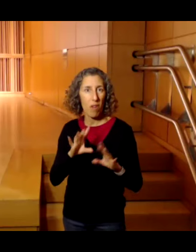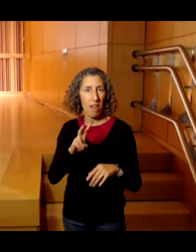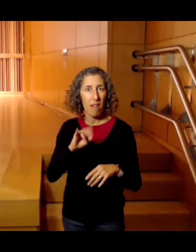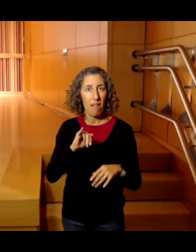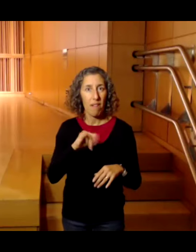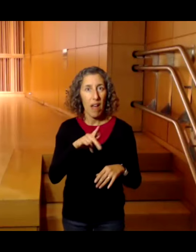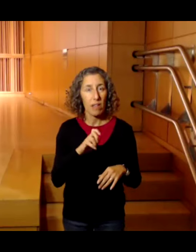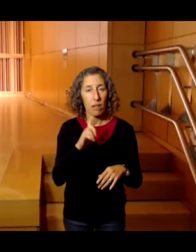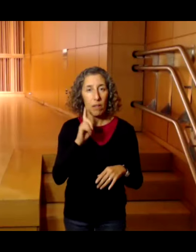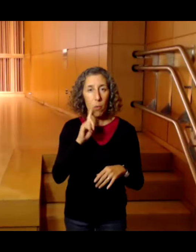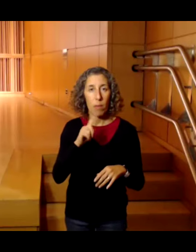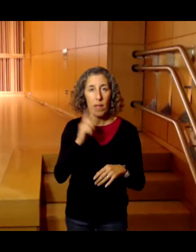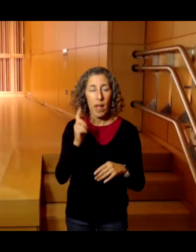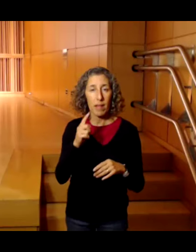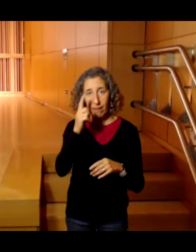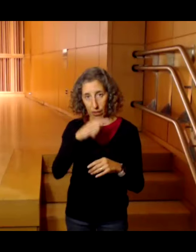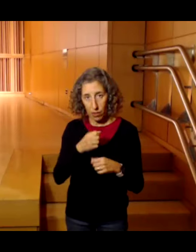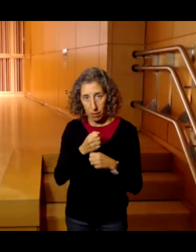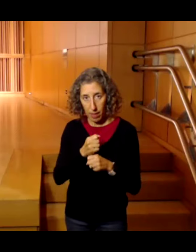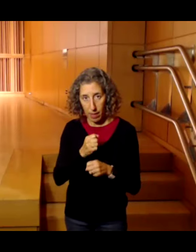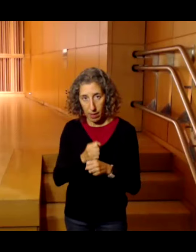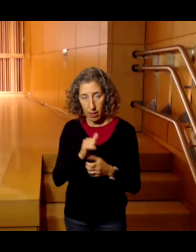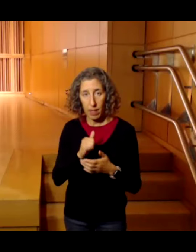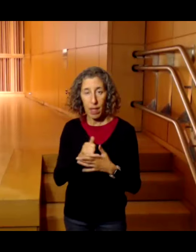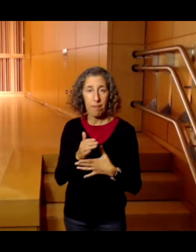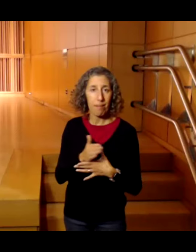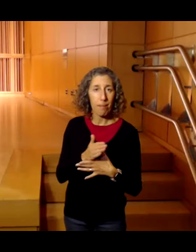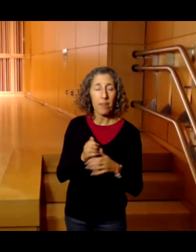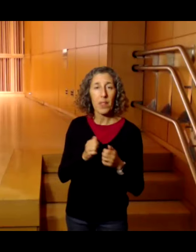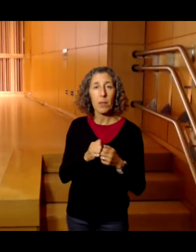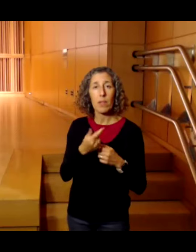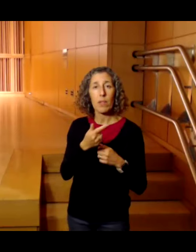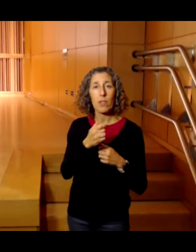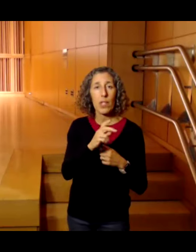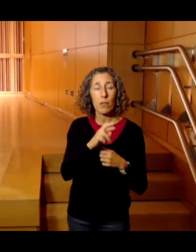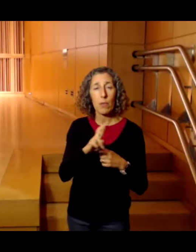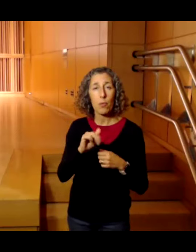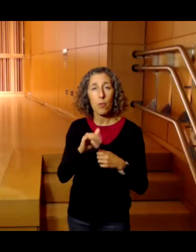An intramural domain that engendered race outside the invisible.